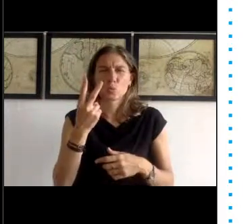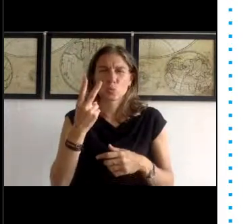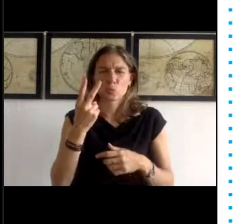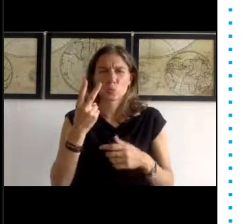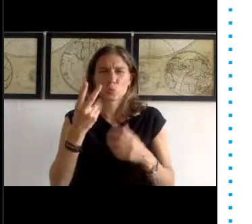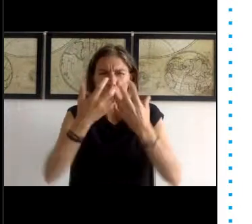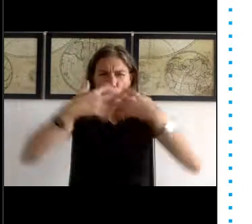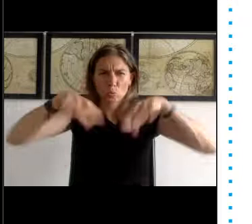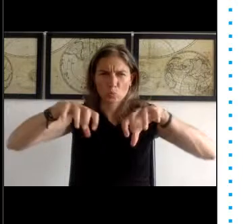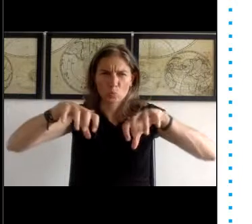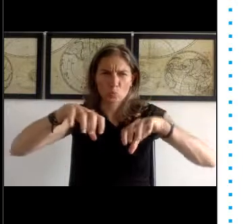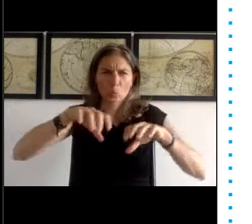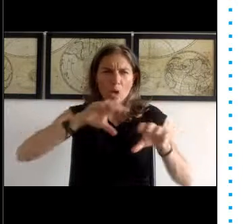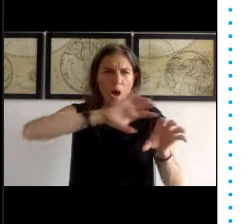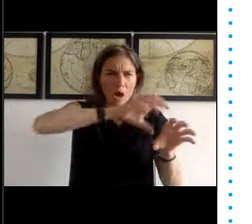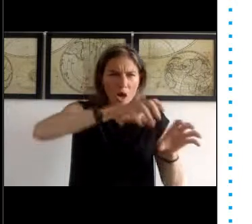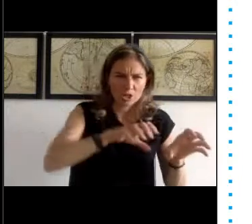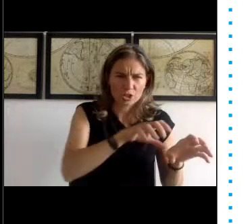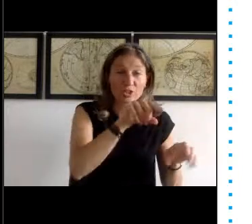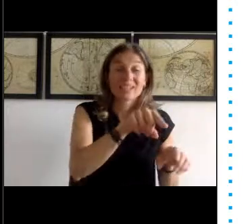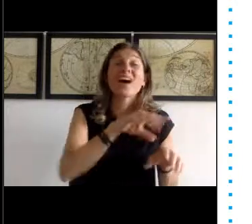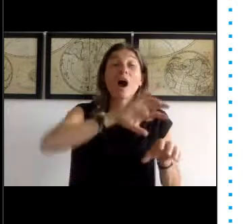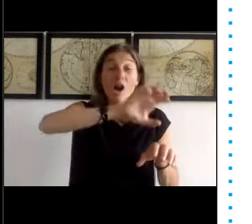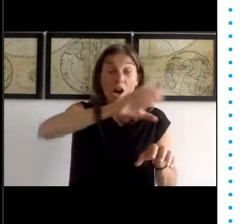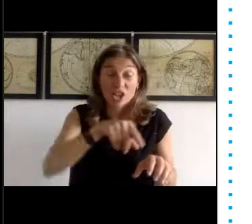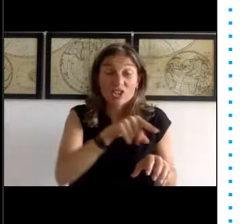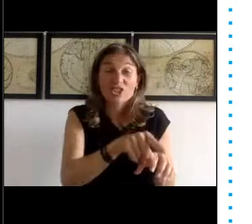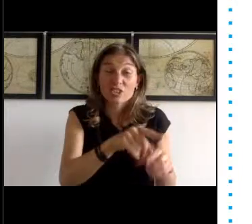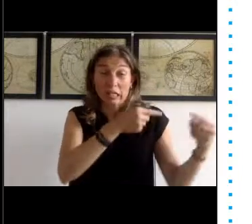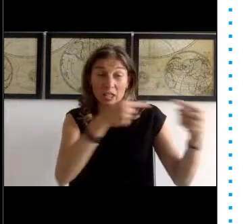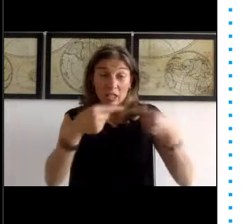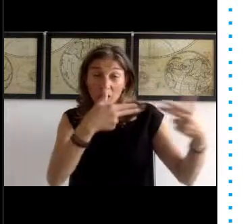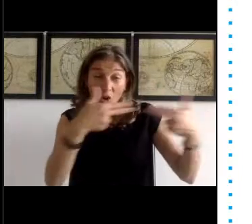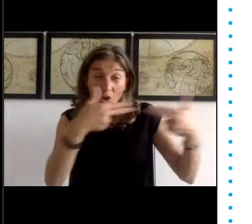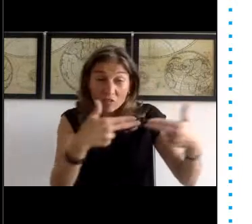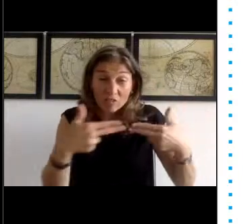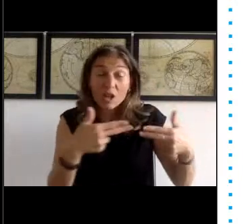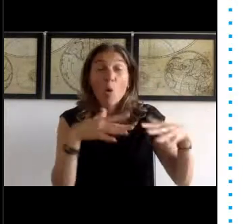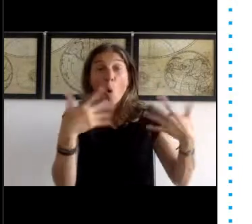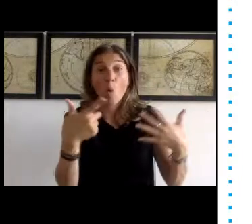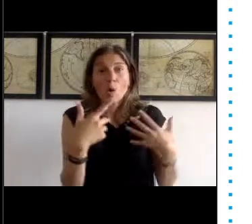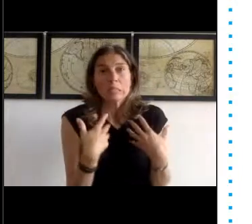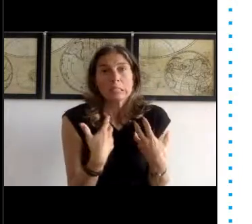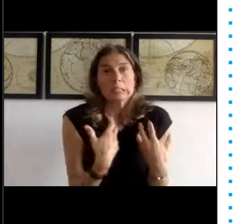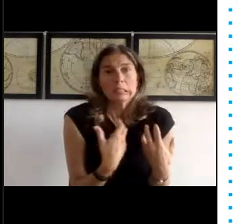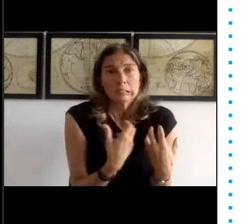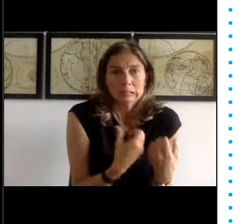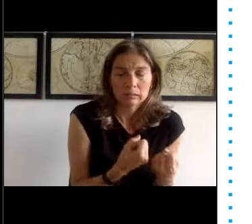first of all, there were already very good ideas and inputs provided